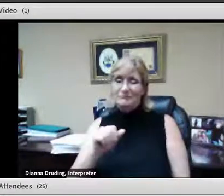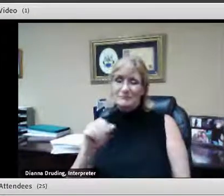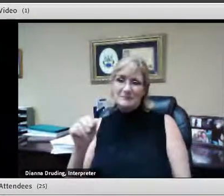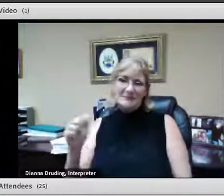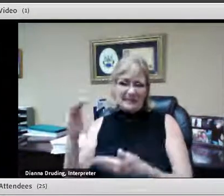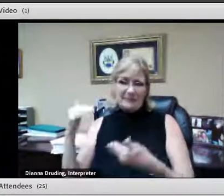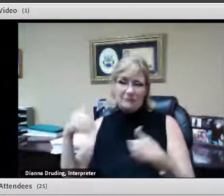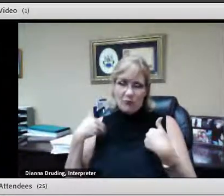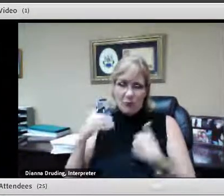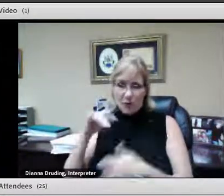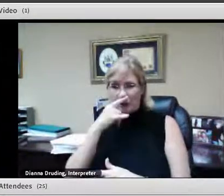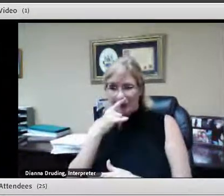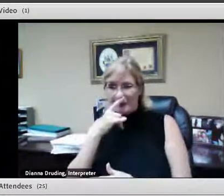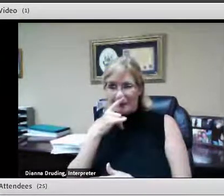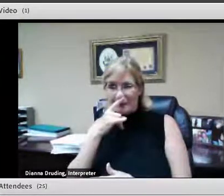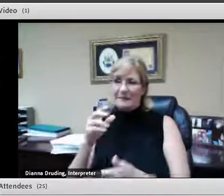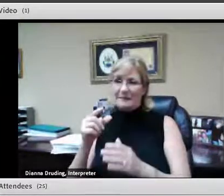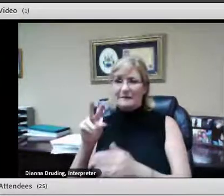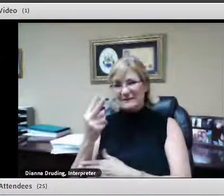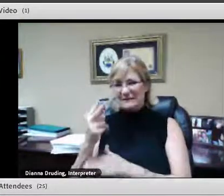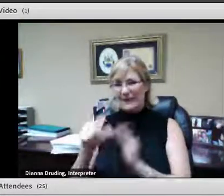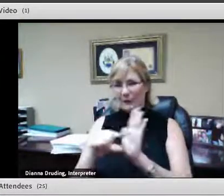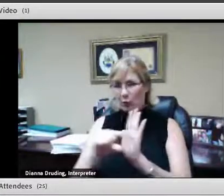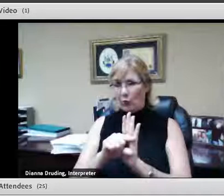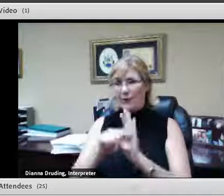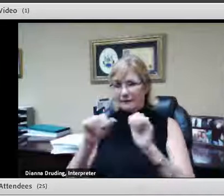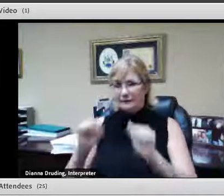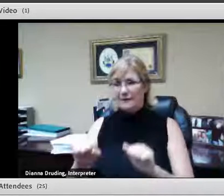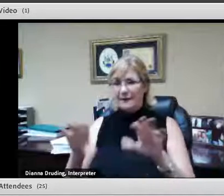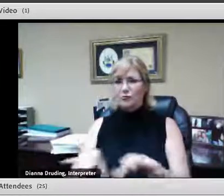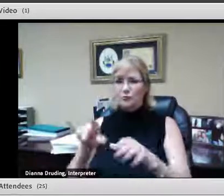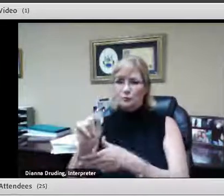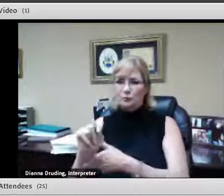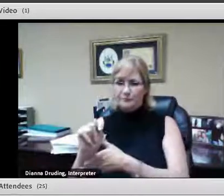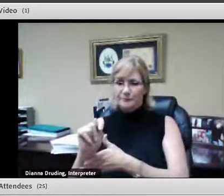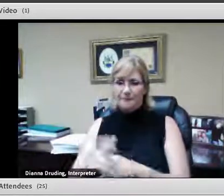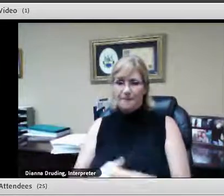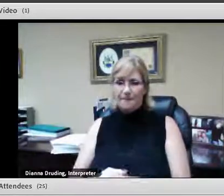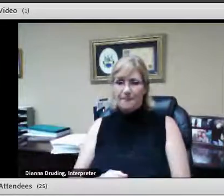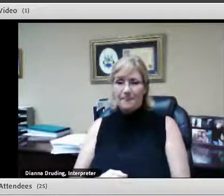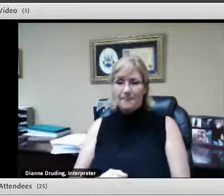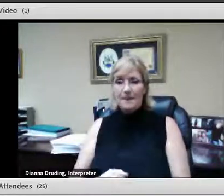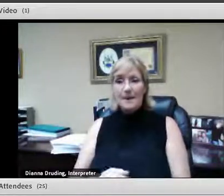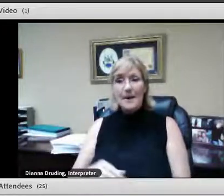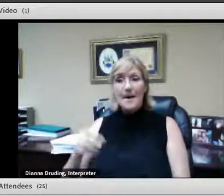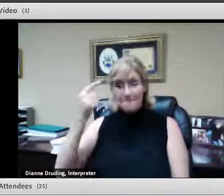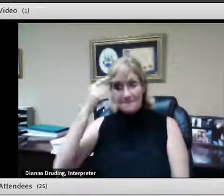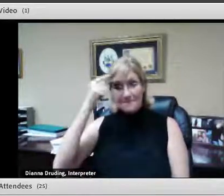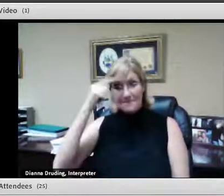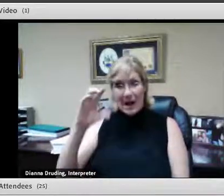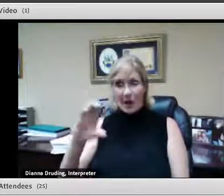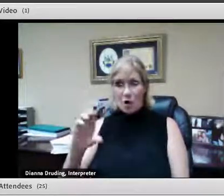kids can handle these robots. All right. On to Minecraft. Hilary: Minecraft.